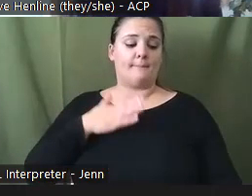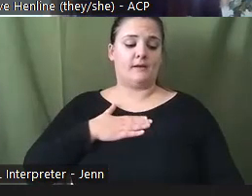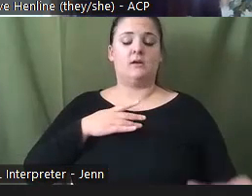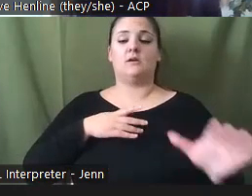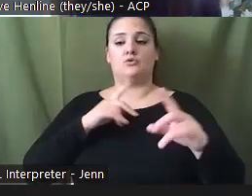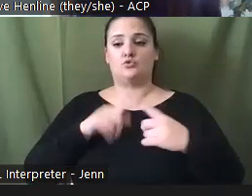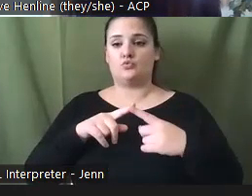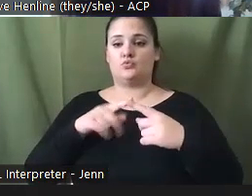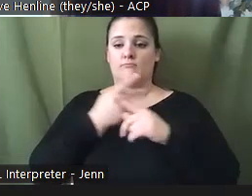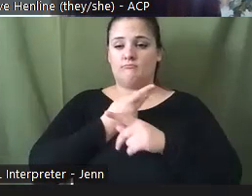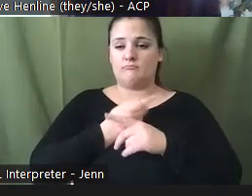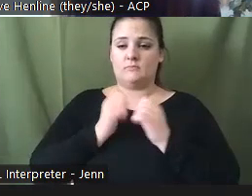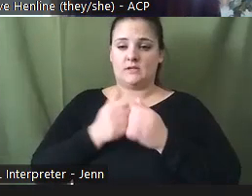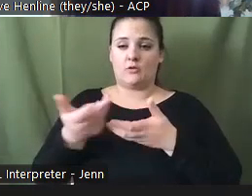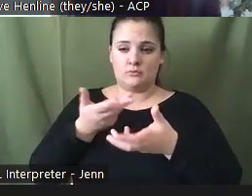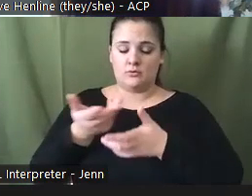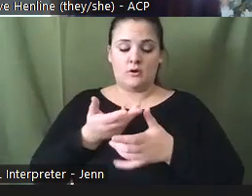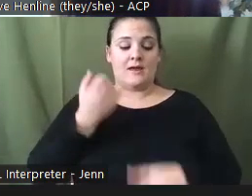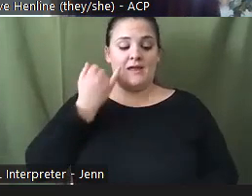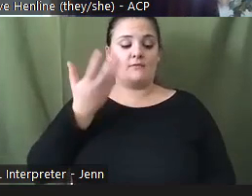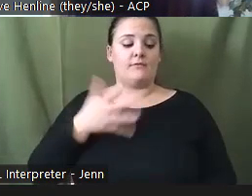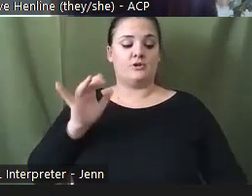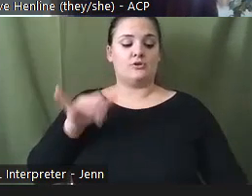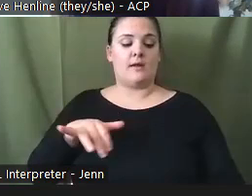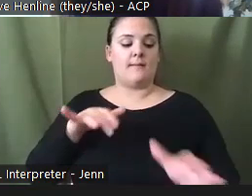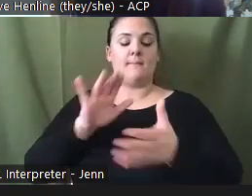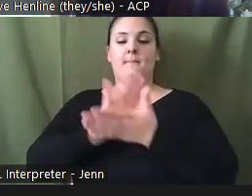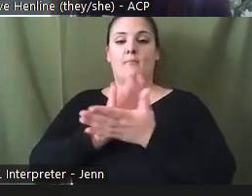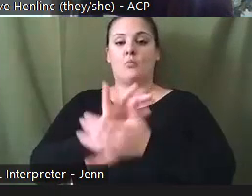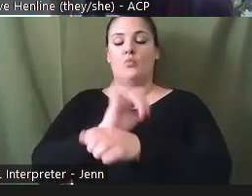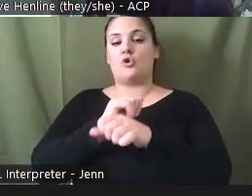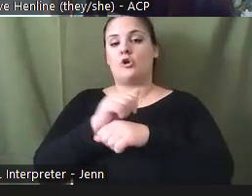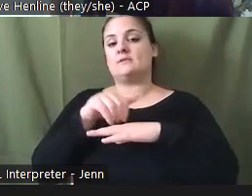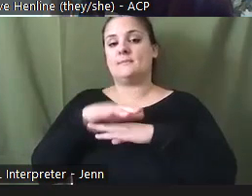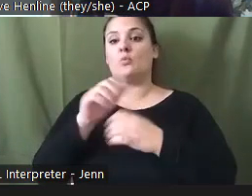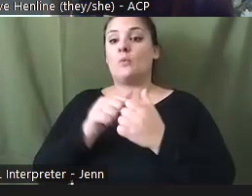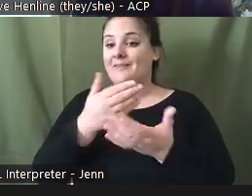If you do complete that paperwork and submit it with the evidence to the ACP, we process those